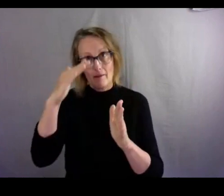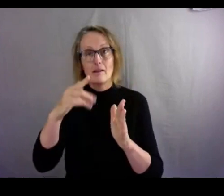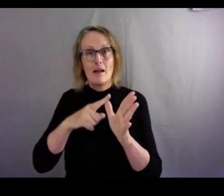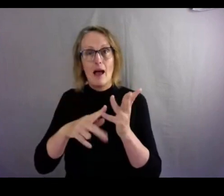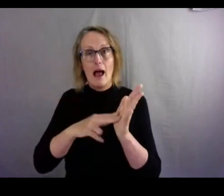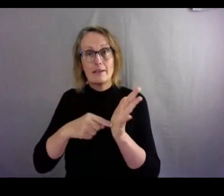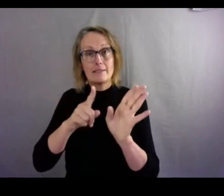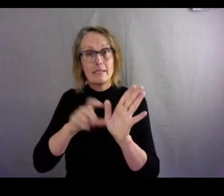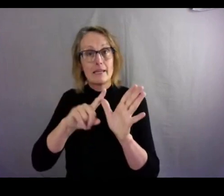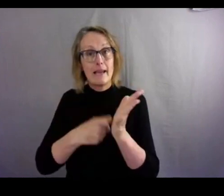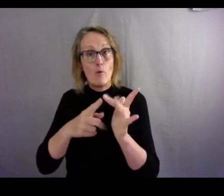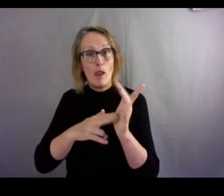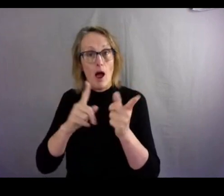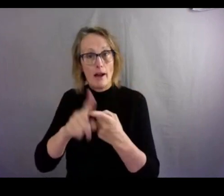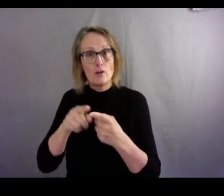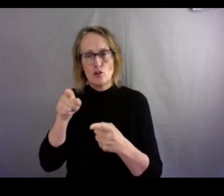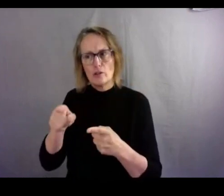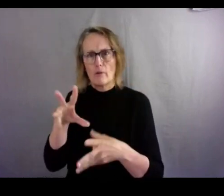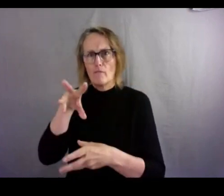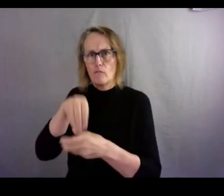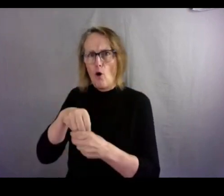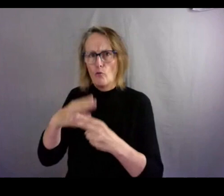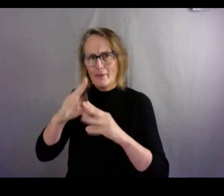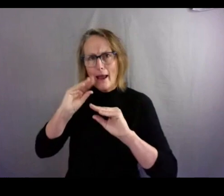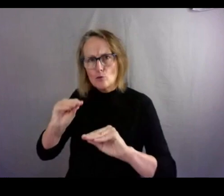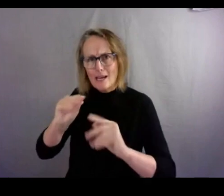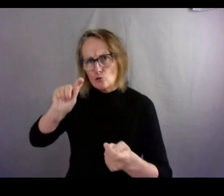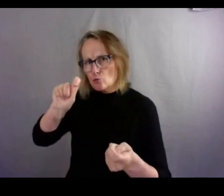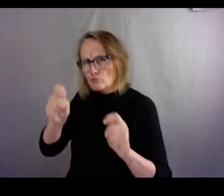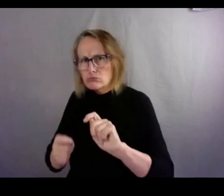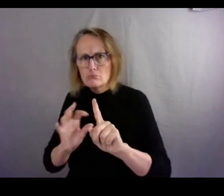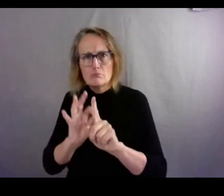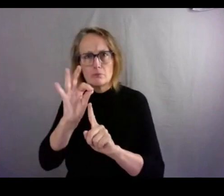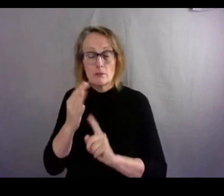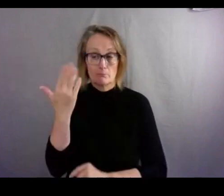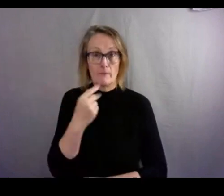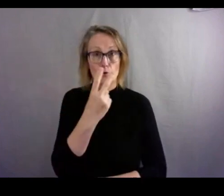for the transformative power of education. In 2023, Aunty Caroline was recognised as a Member